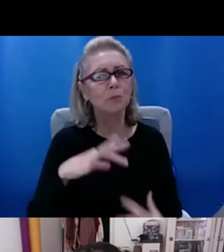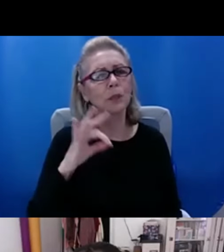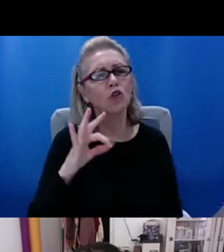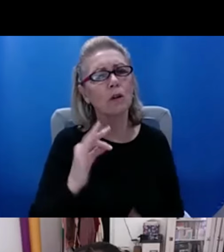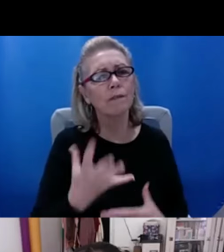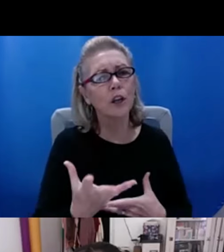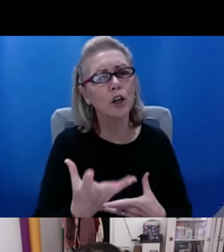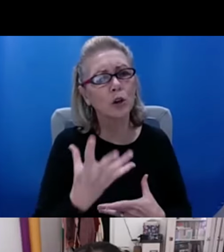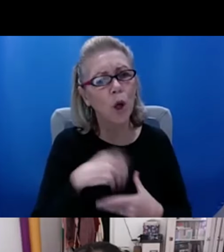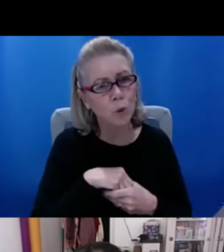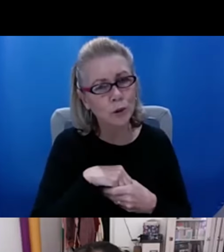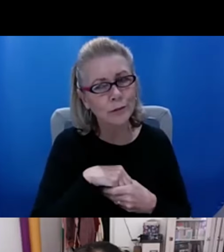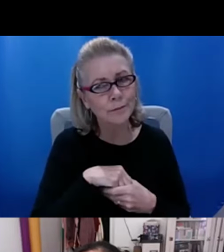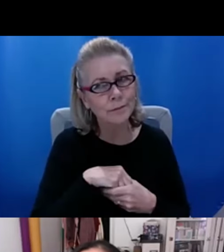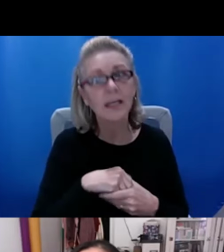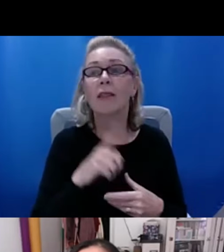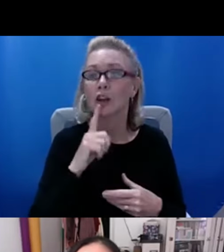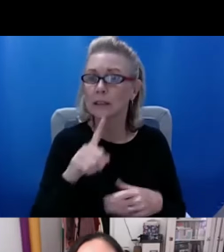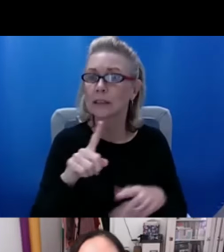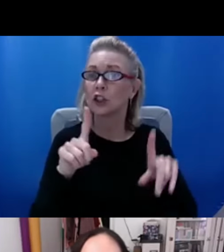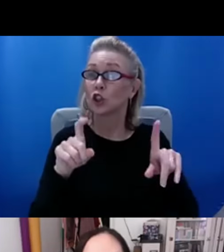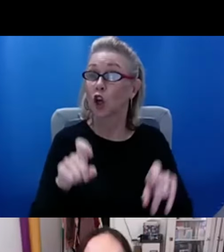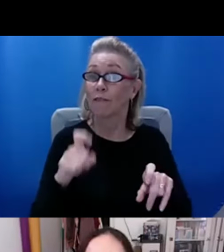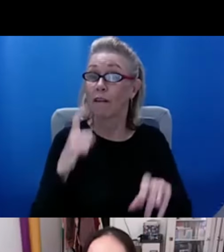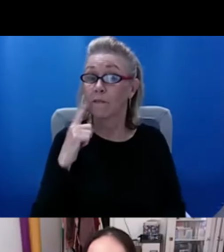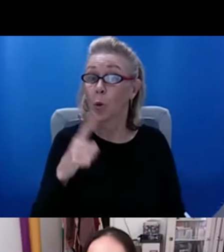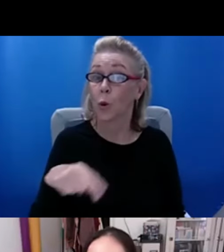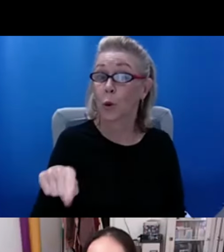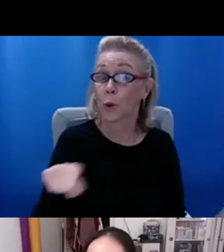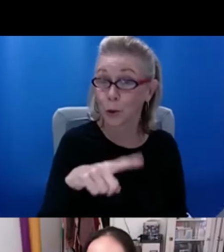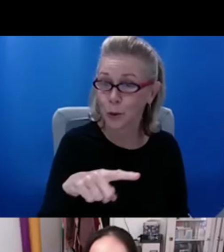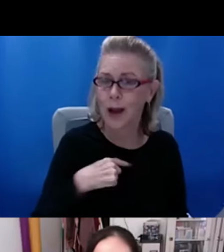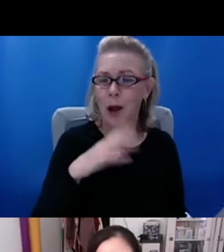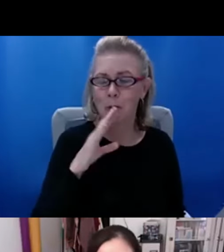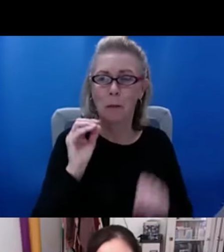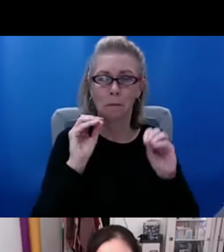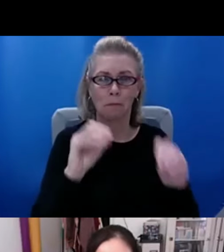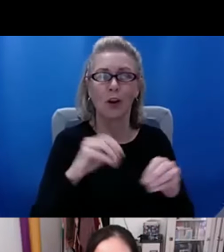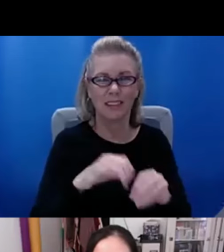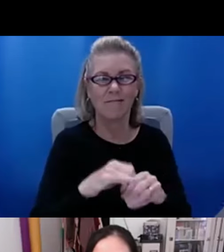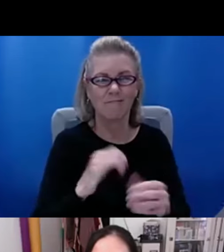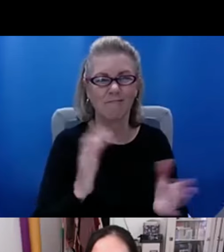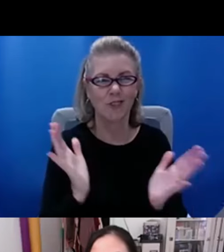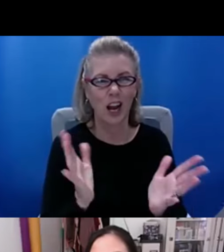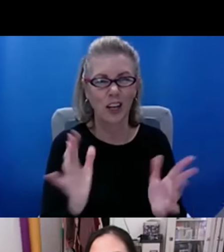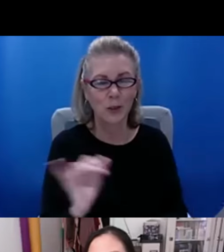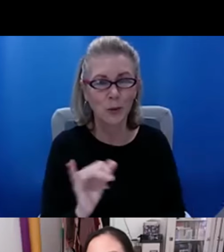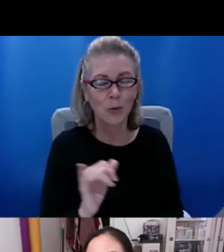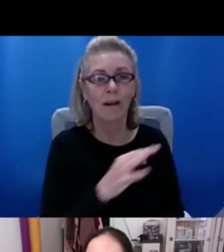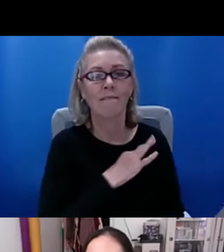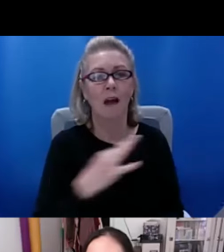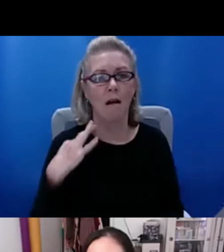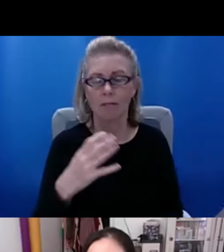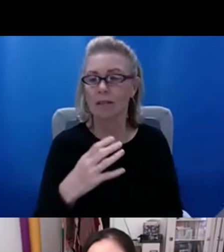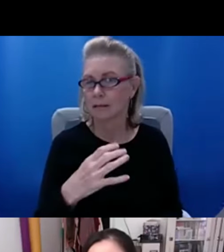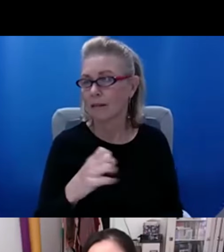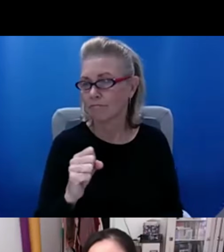for you, so i will post that in the chat as well. Faculty and staff can answer this.